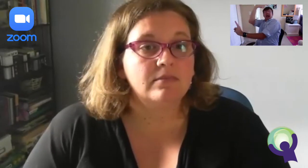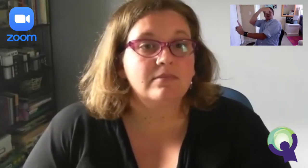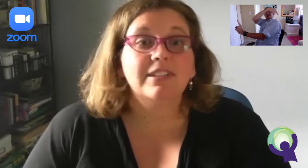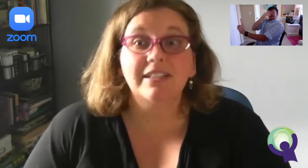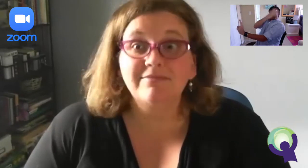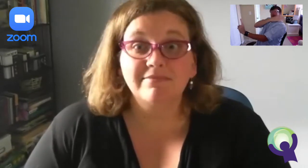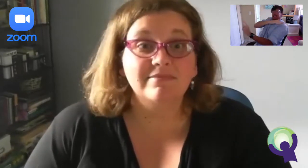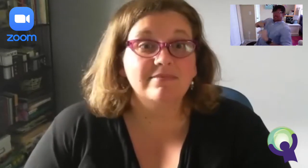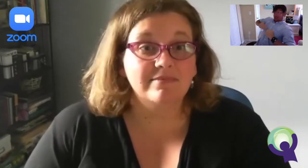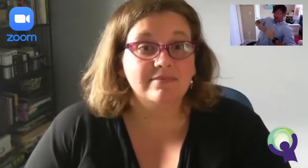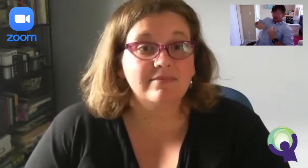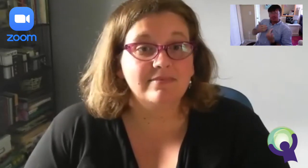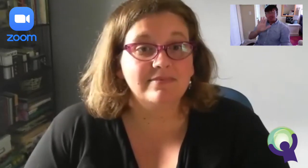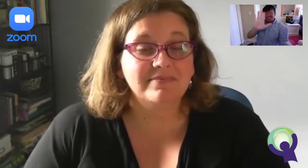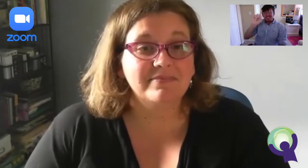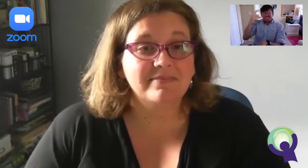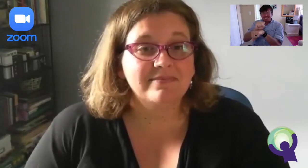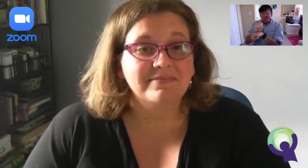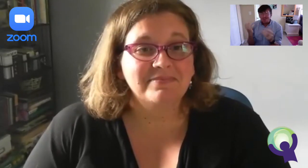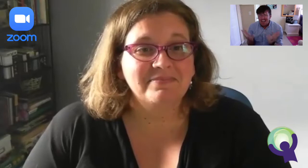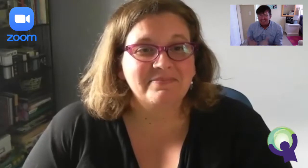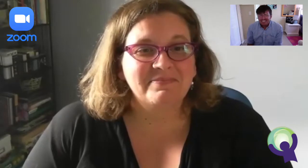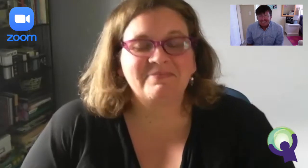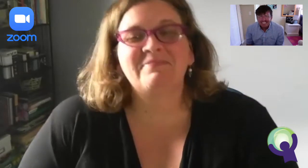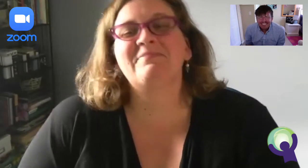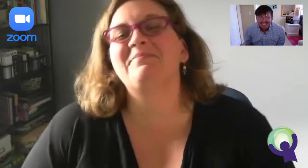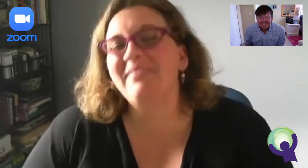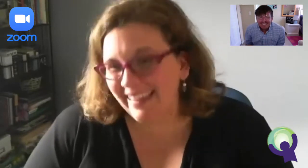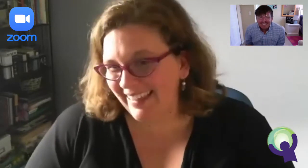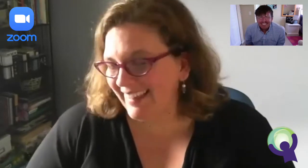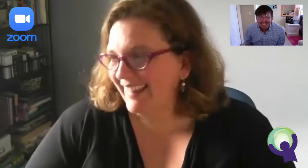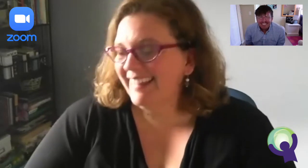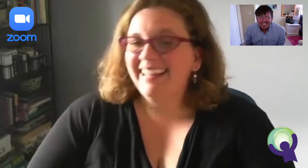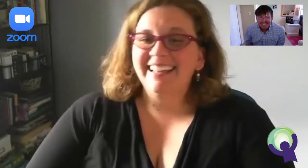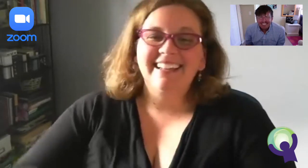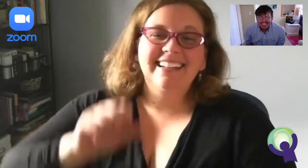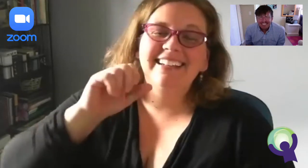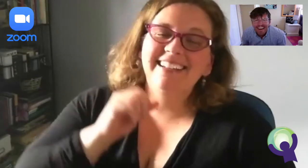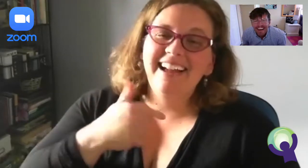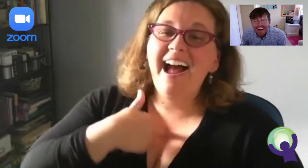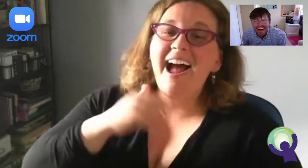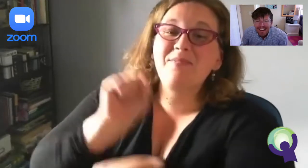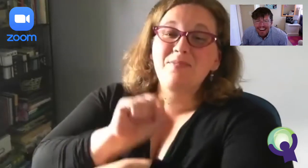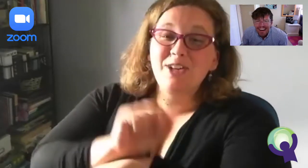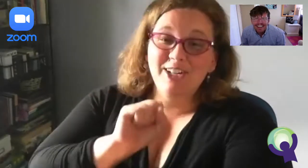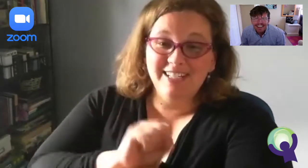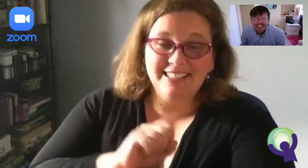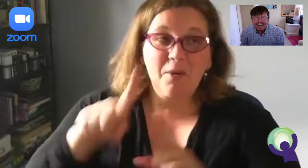and as you look back in your younger time, what did you think your job would be?